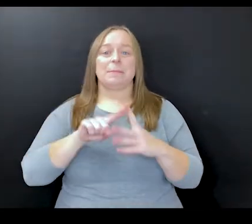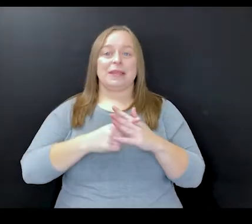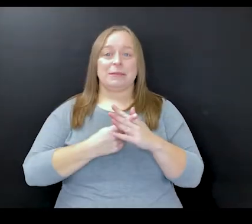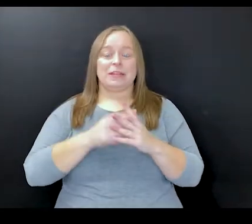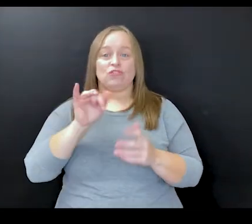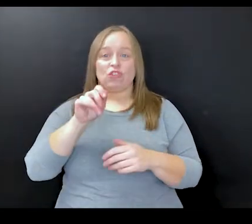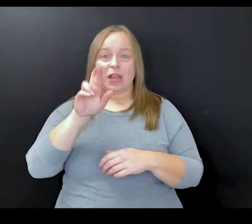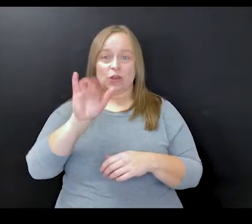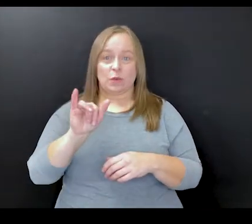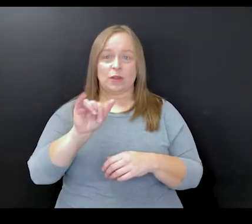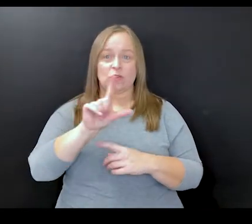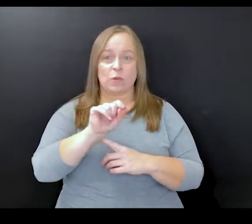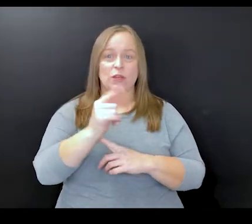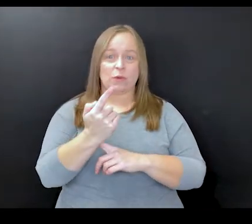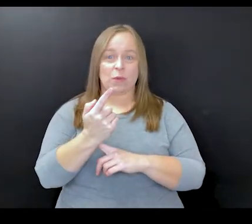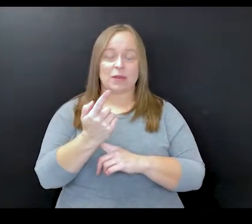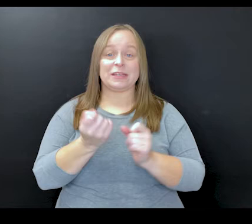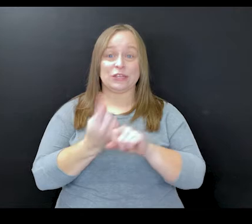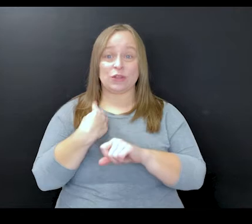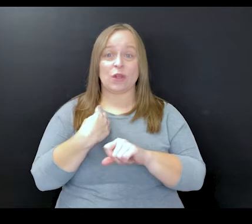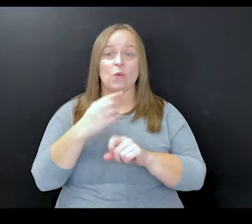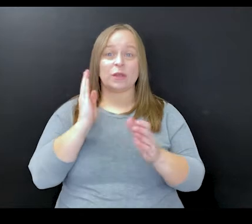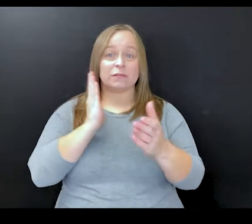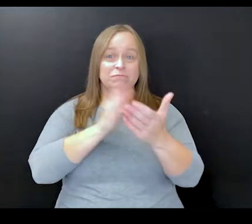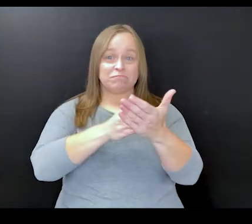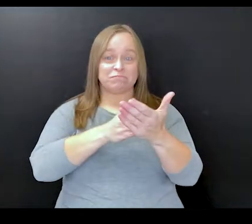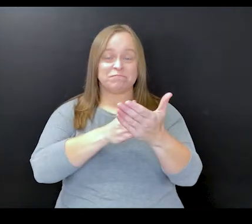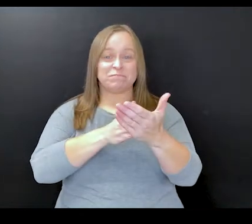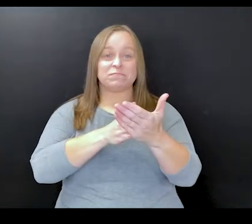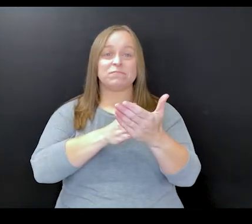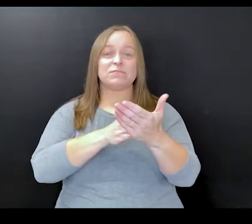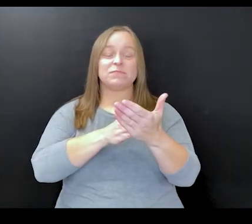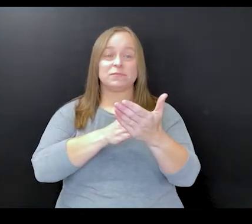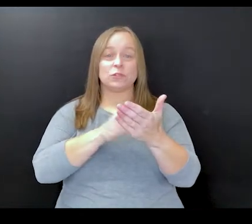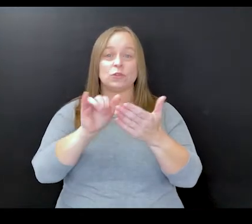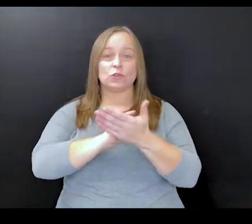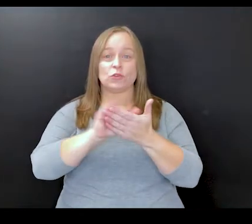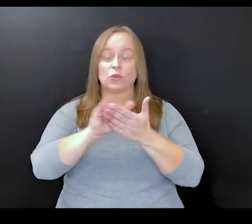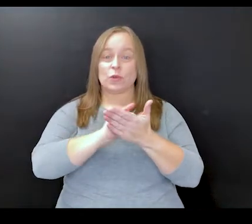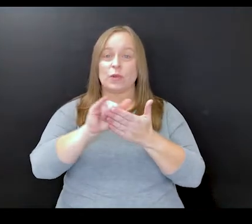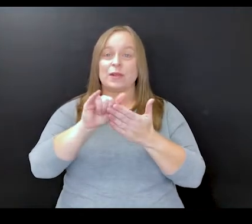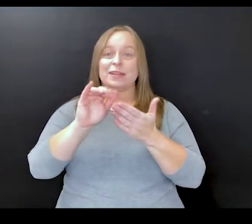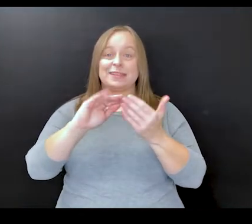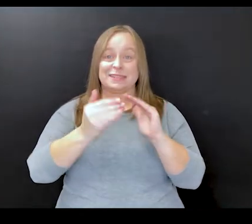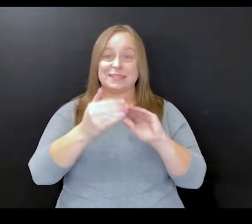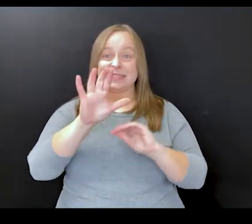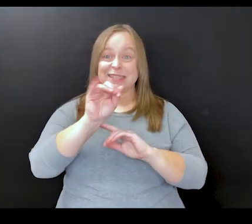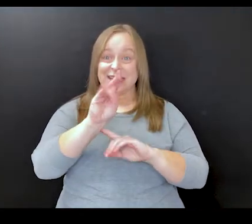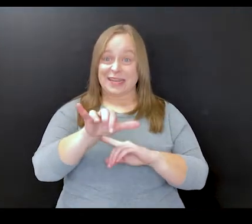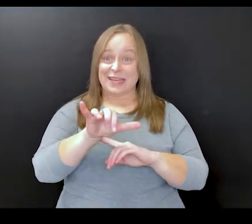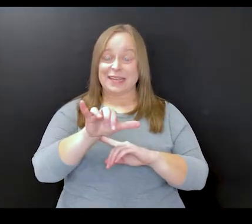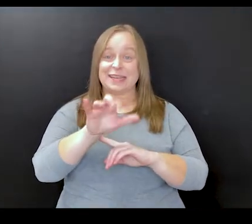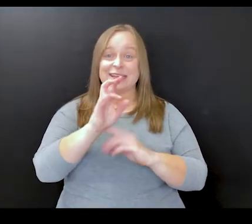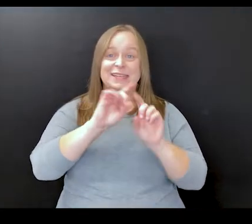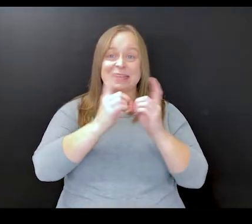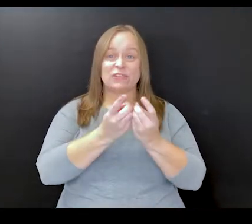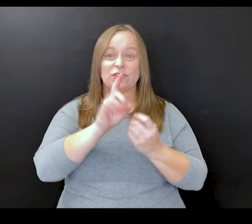So back in January of 2021, we filed the lawsuit against the New York City Board of Education, the District 75 case,